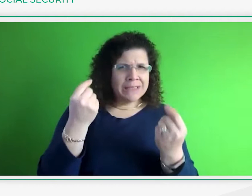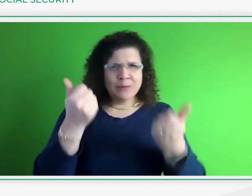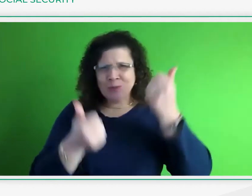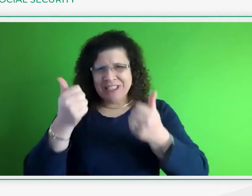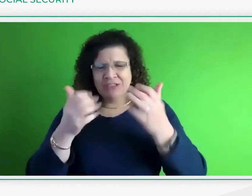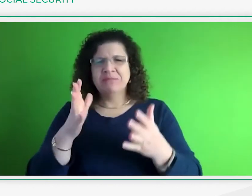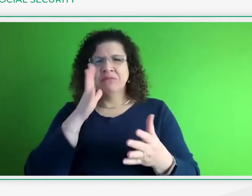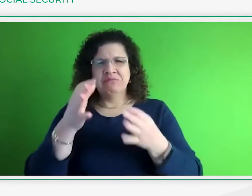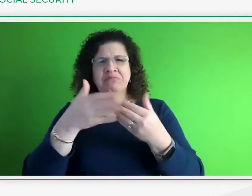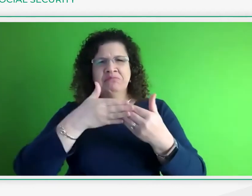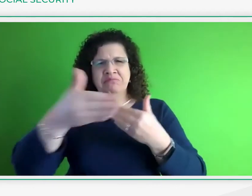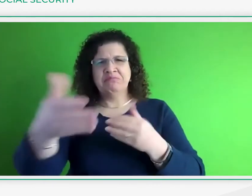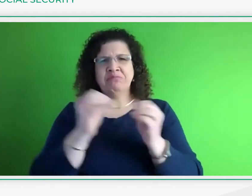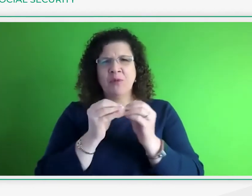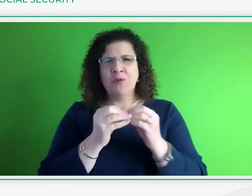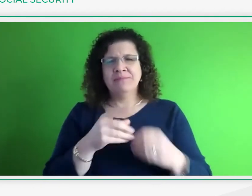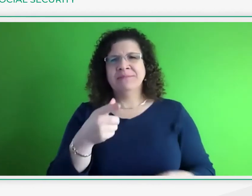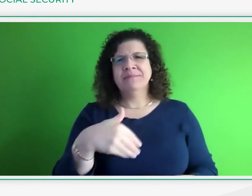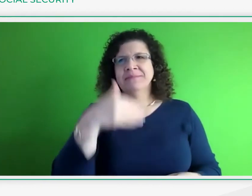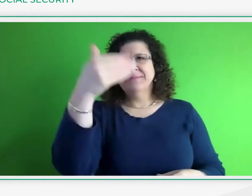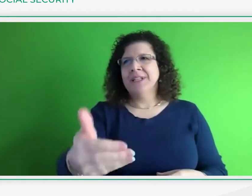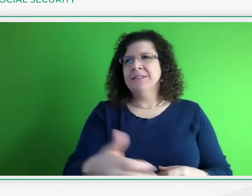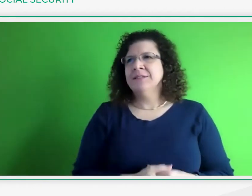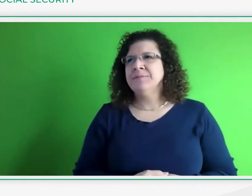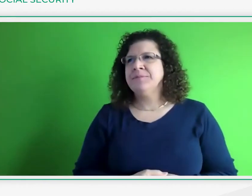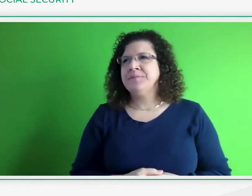in calculating, figuring out which age you would like to start receiving benefits.